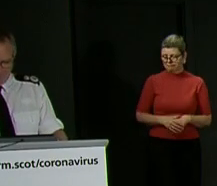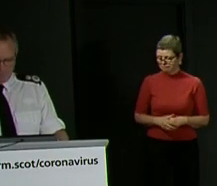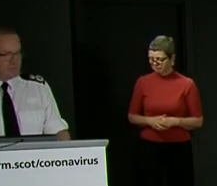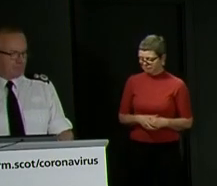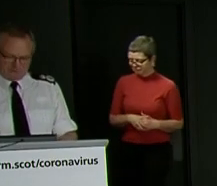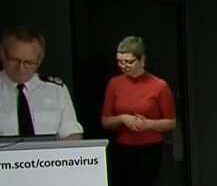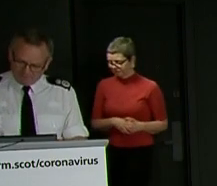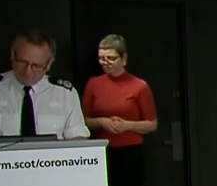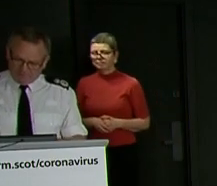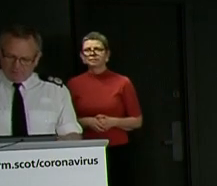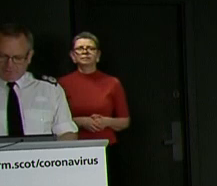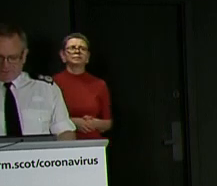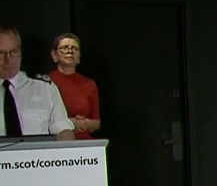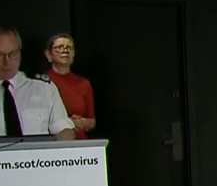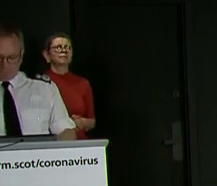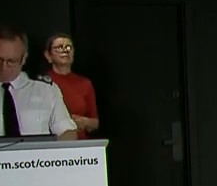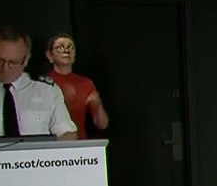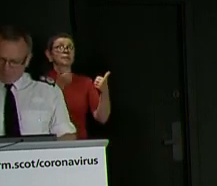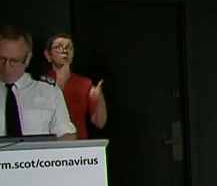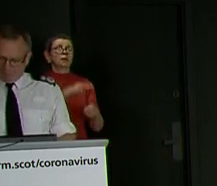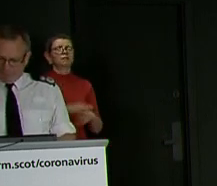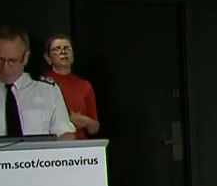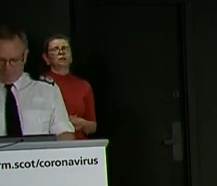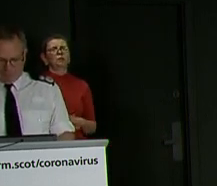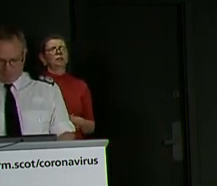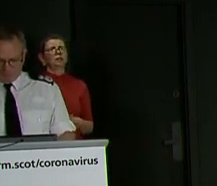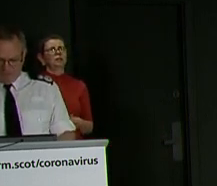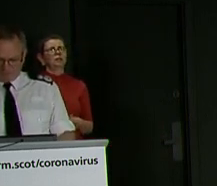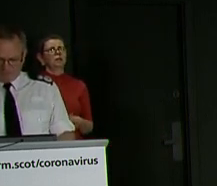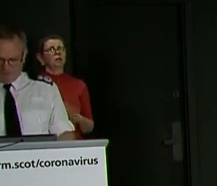Thank you First Minister. Good afternoon. From the beginning of this emergency, I